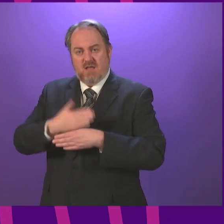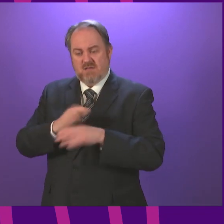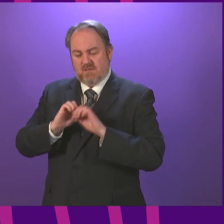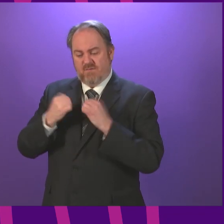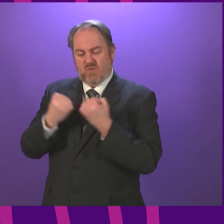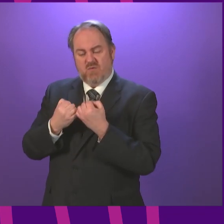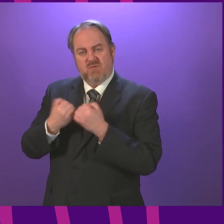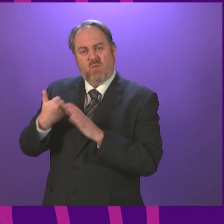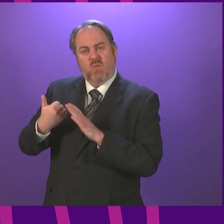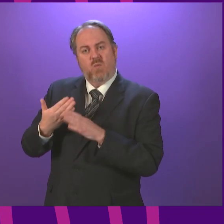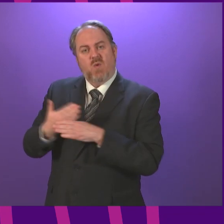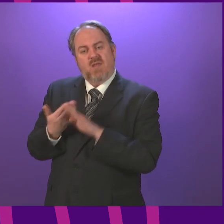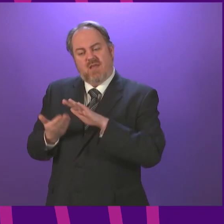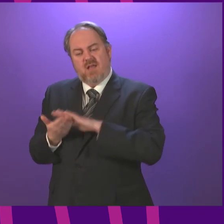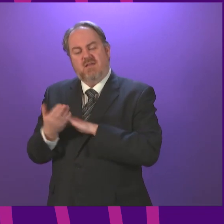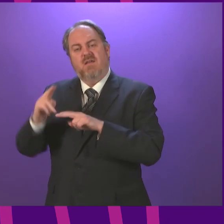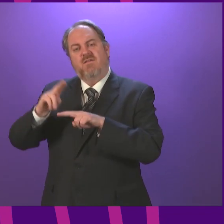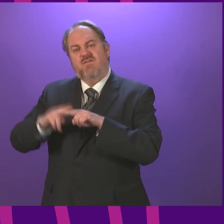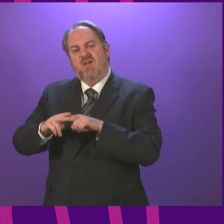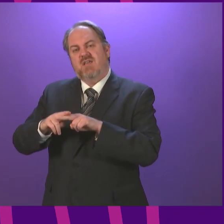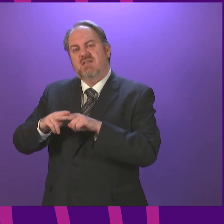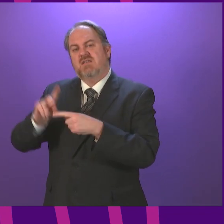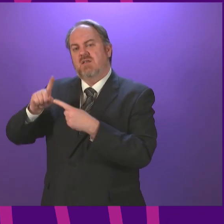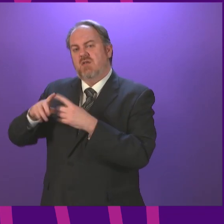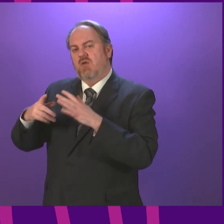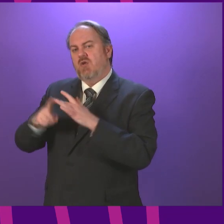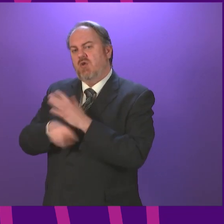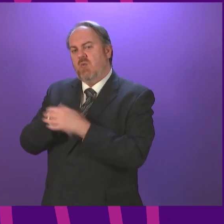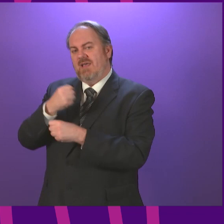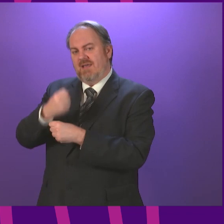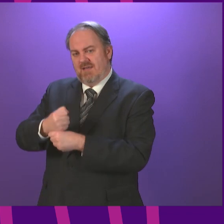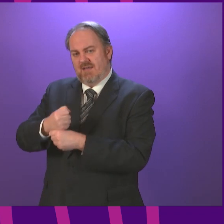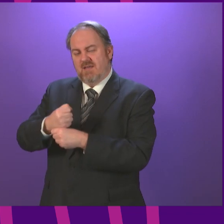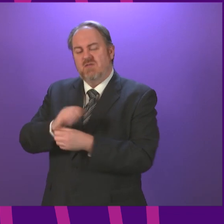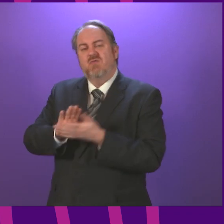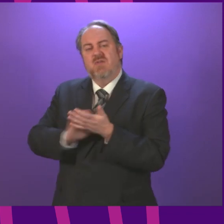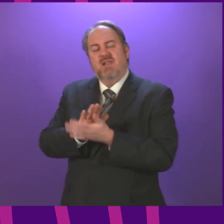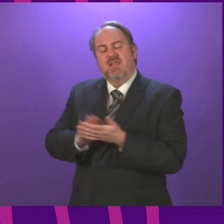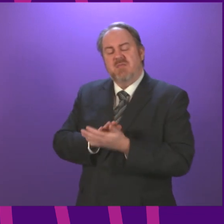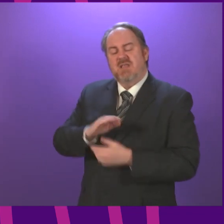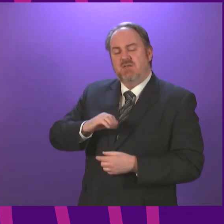Fergus Ewing, I note how vital and welcome the Scottish Government interventions were